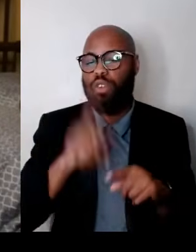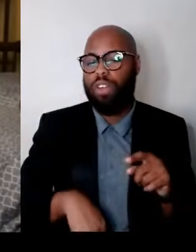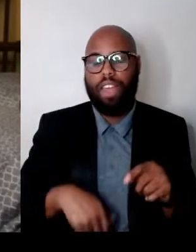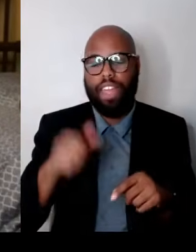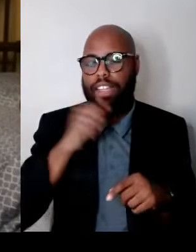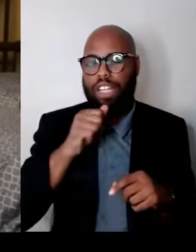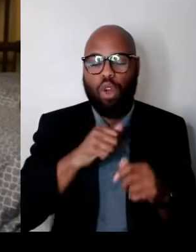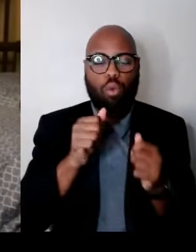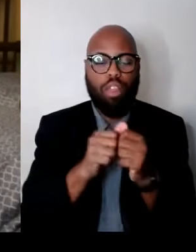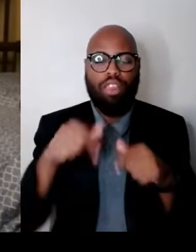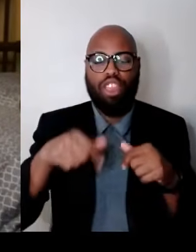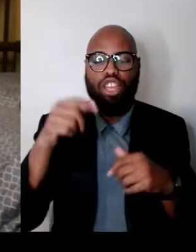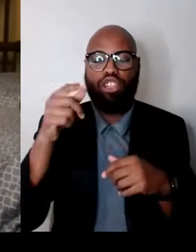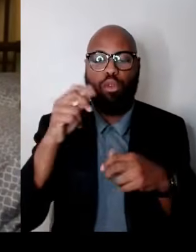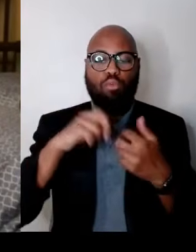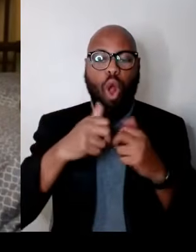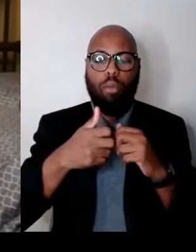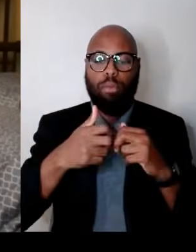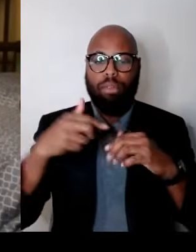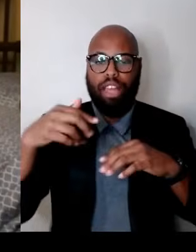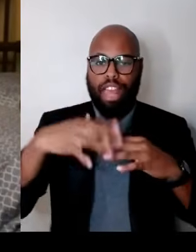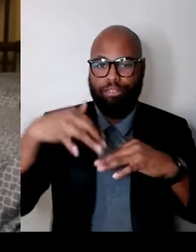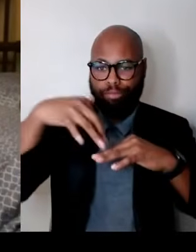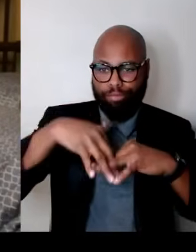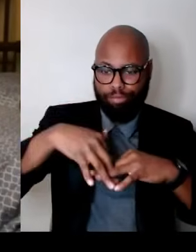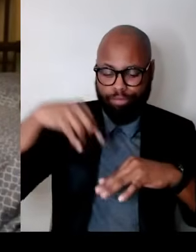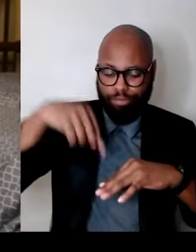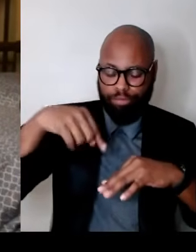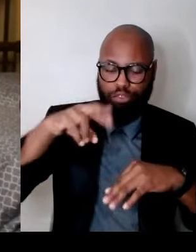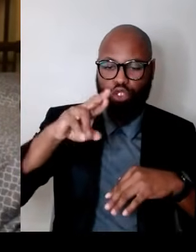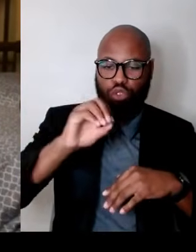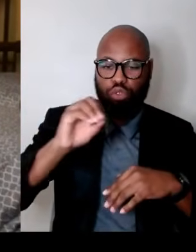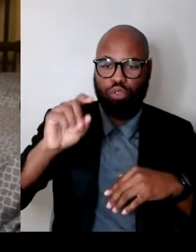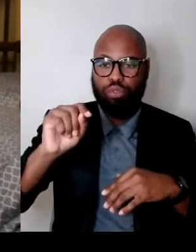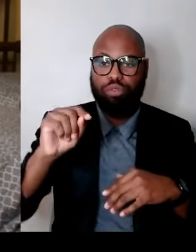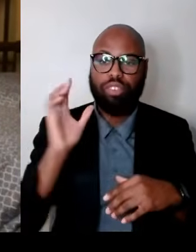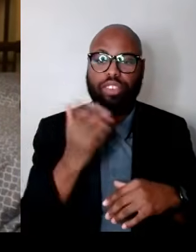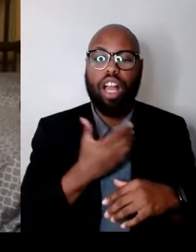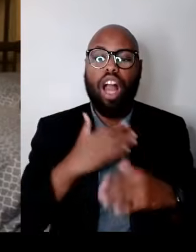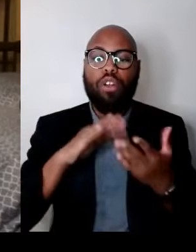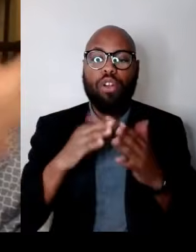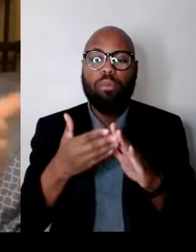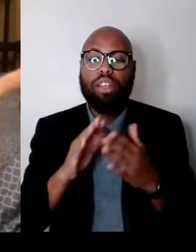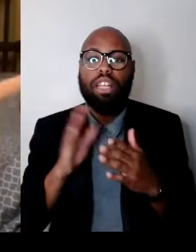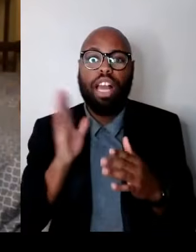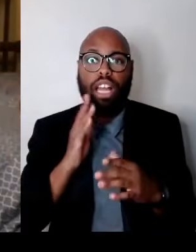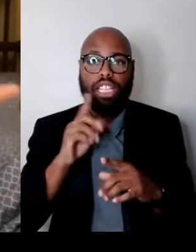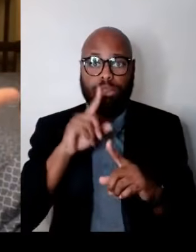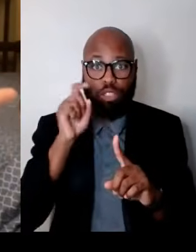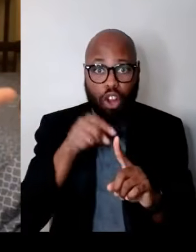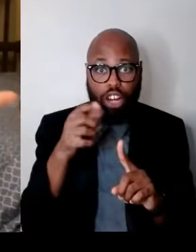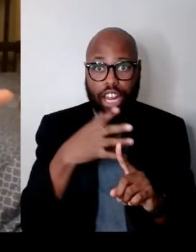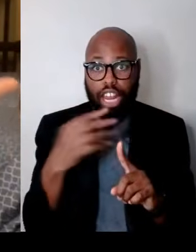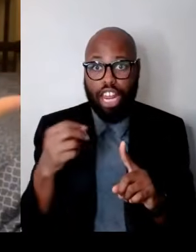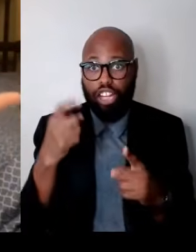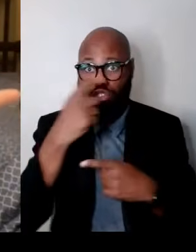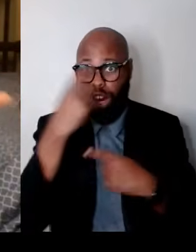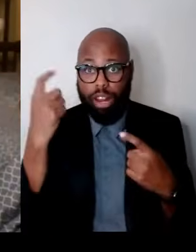Now, I'm talking about our communities that have been traumatized and targeted by violence, but also I'm talking about white people need to go organize